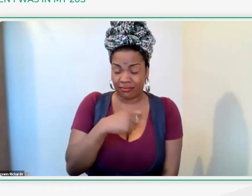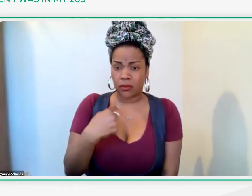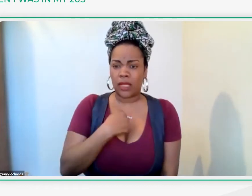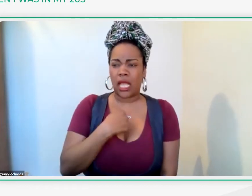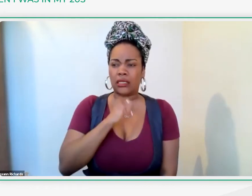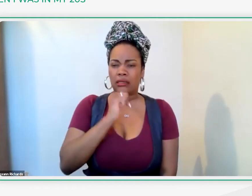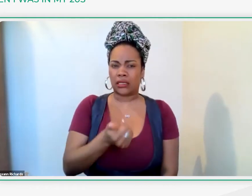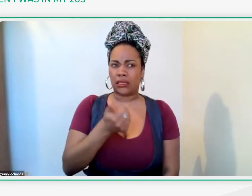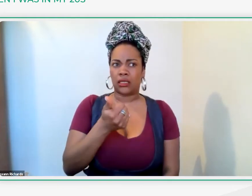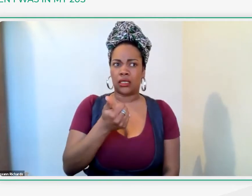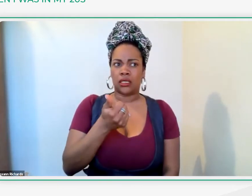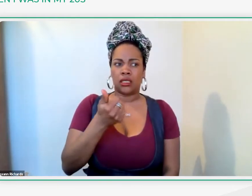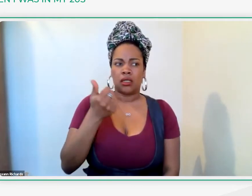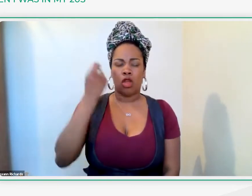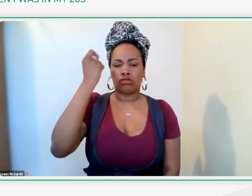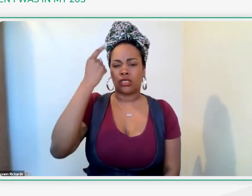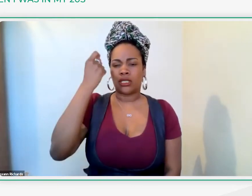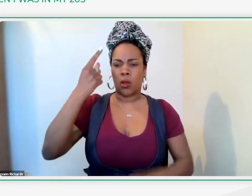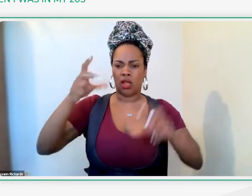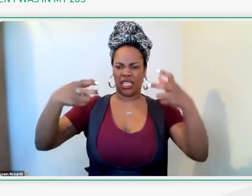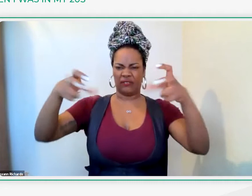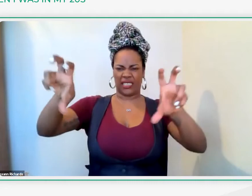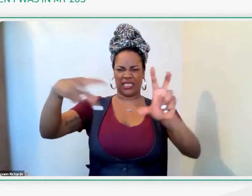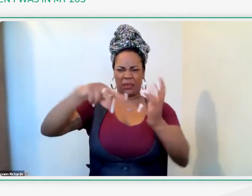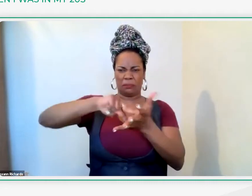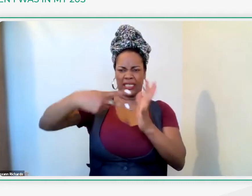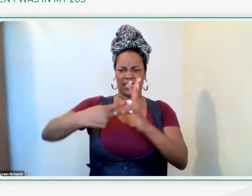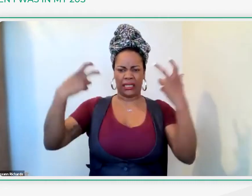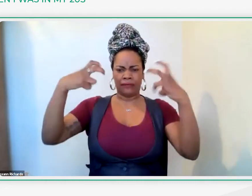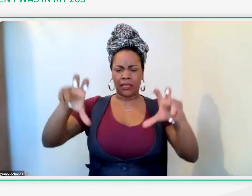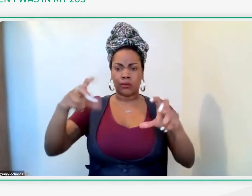Some people don't understand what investment means.